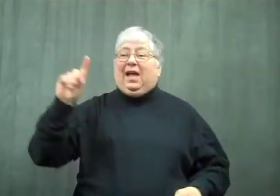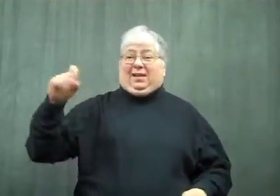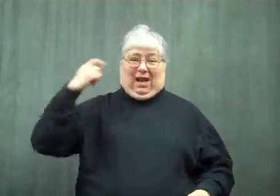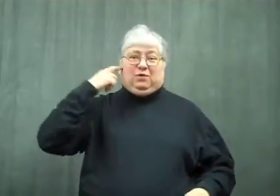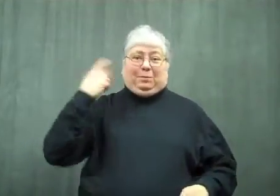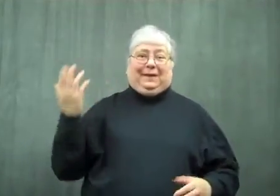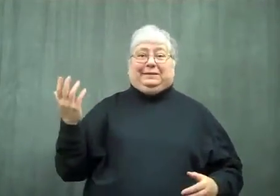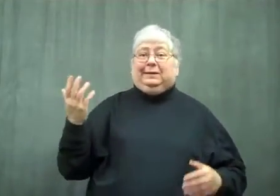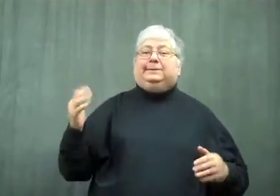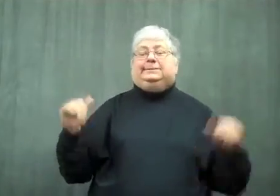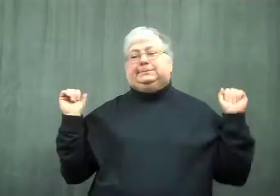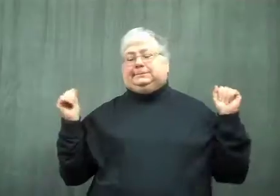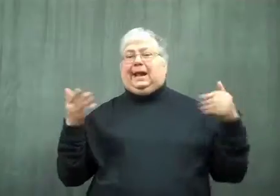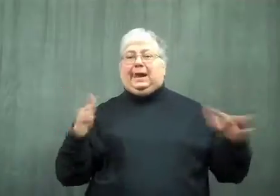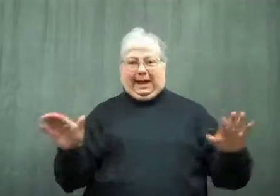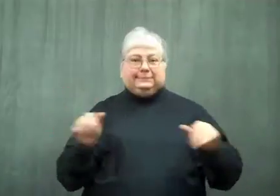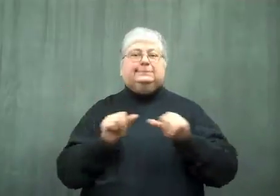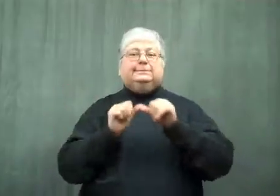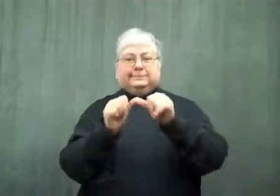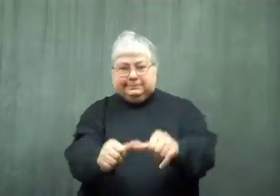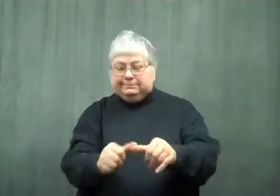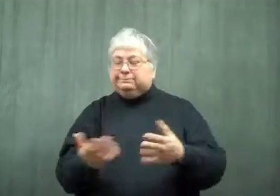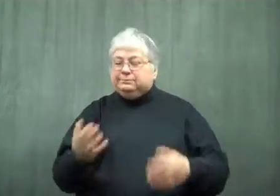The government allowed the protests to continue.